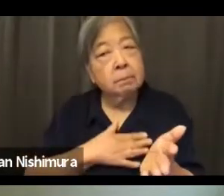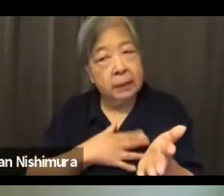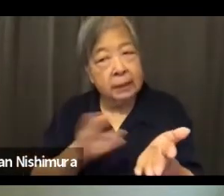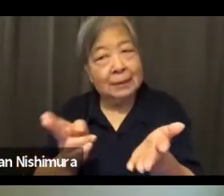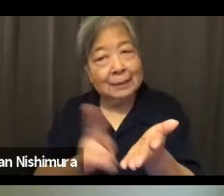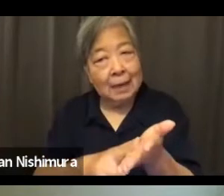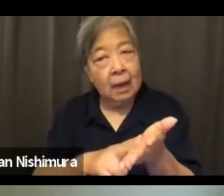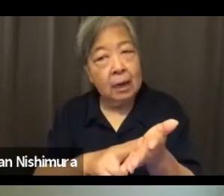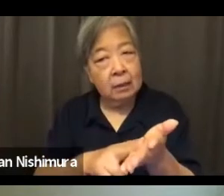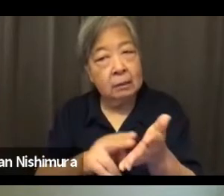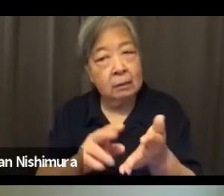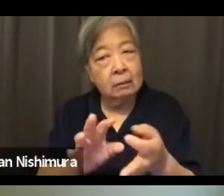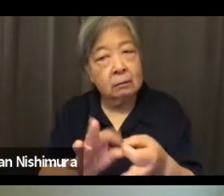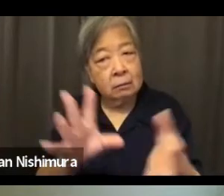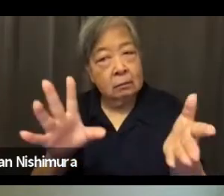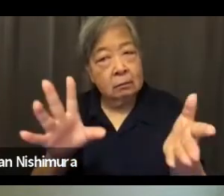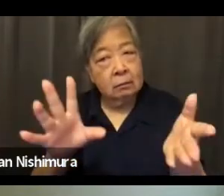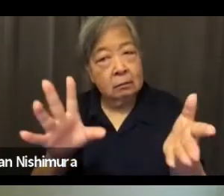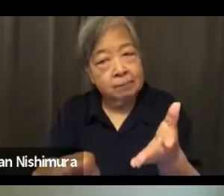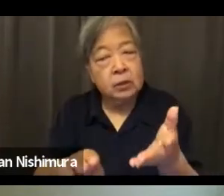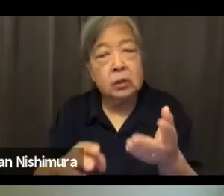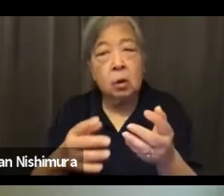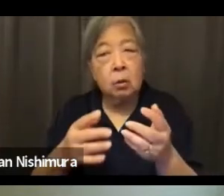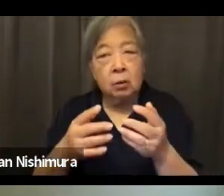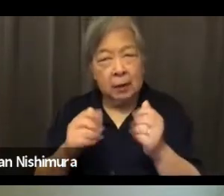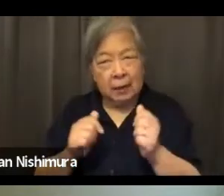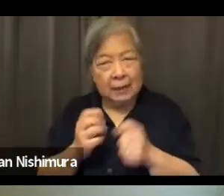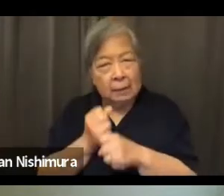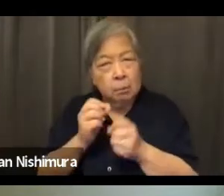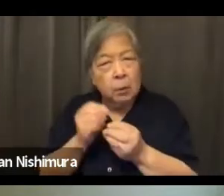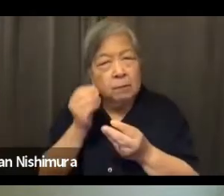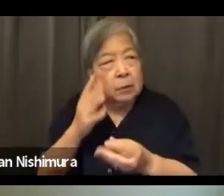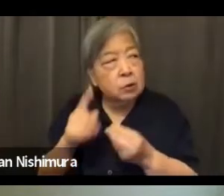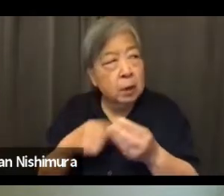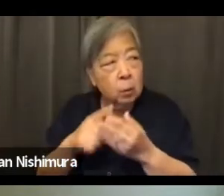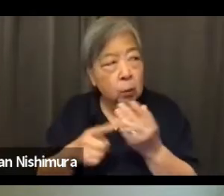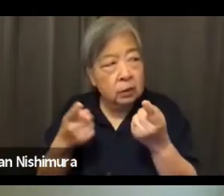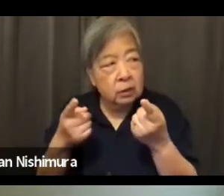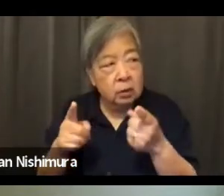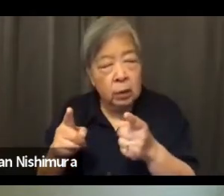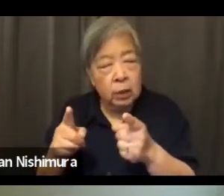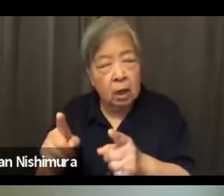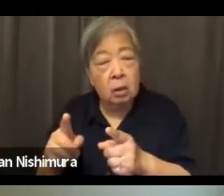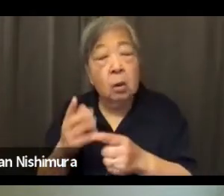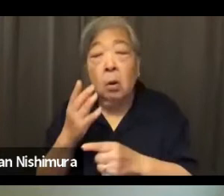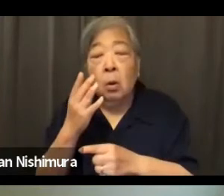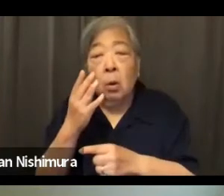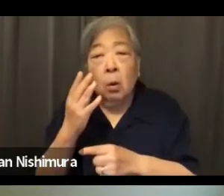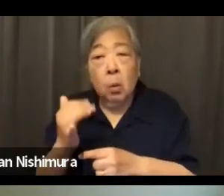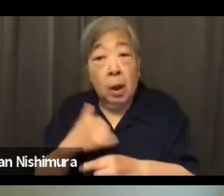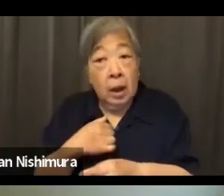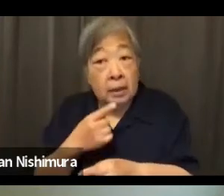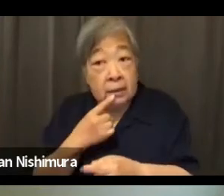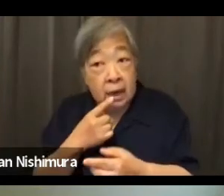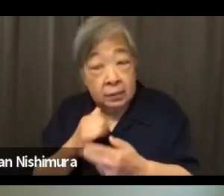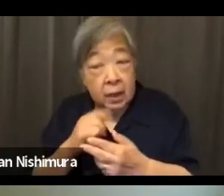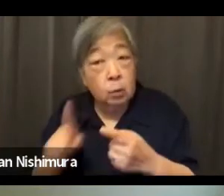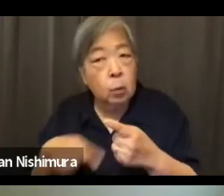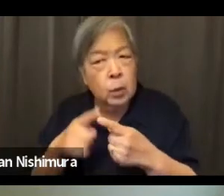what's actually going on. And the reason I say that is because as you're assessing something like a dietary accommodation